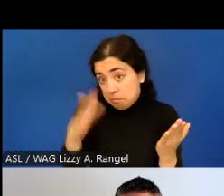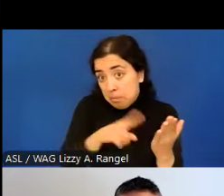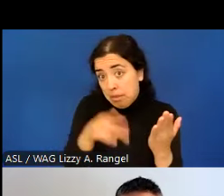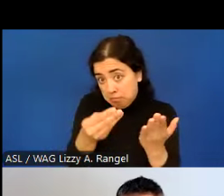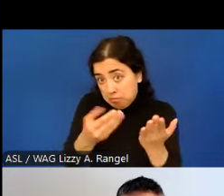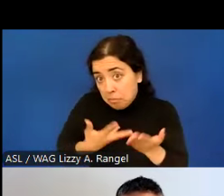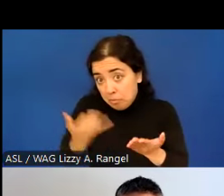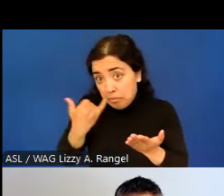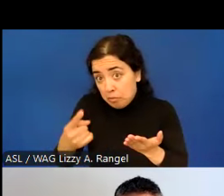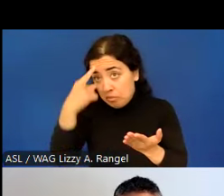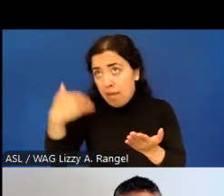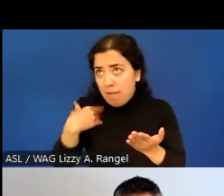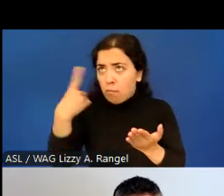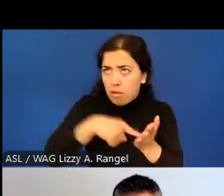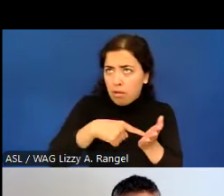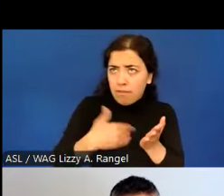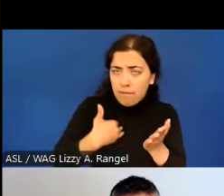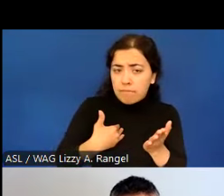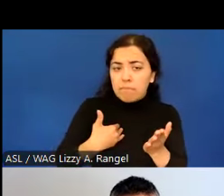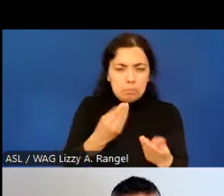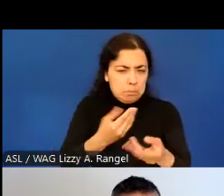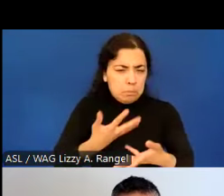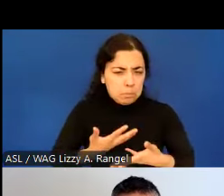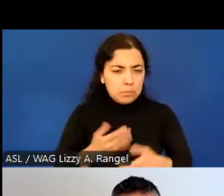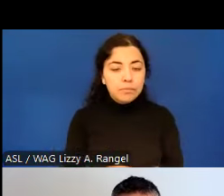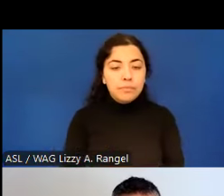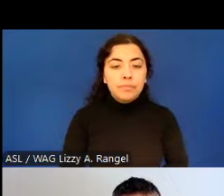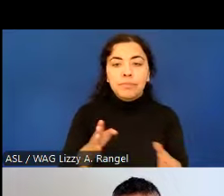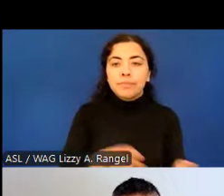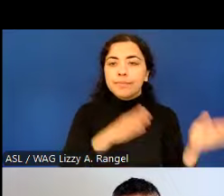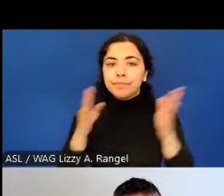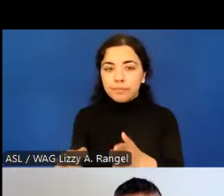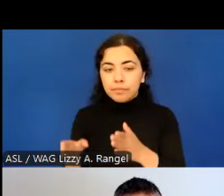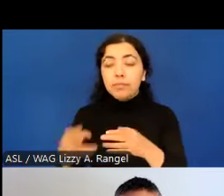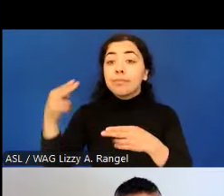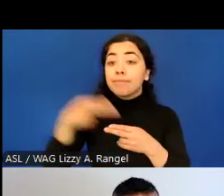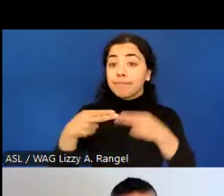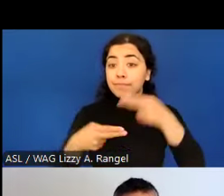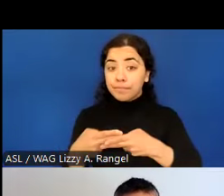This next slide says fast talking in italics, but the words are crossed